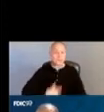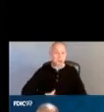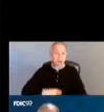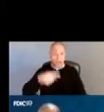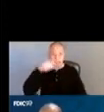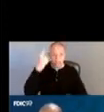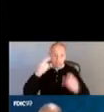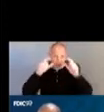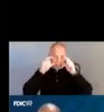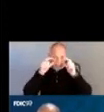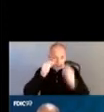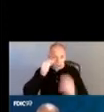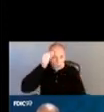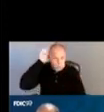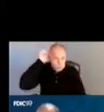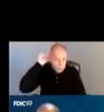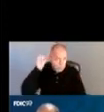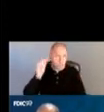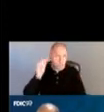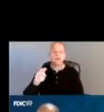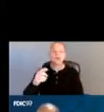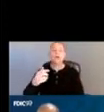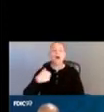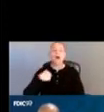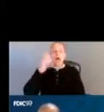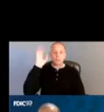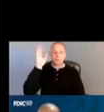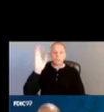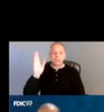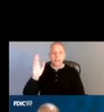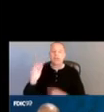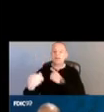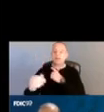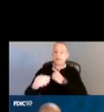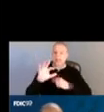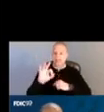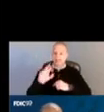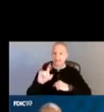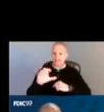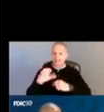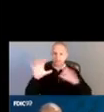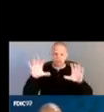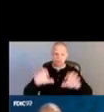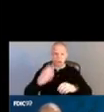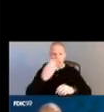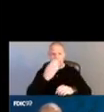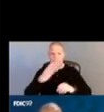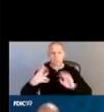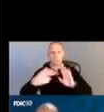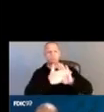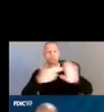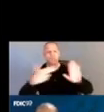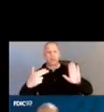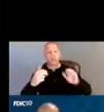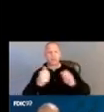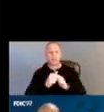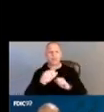hair. I'm presenting in front of the FDIC dark blue brand color with the logo. It is